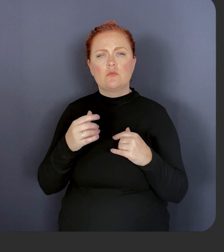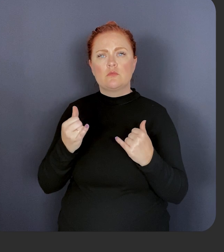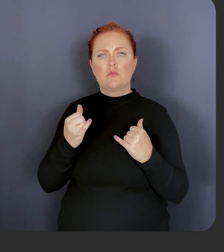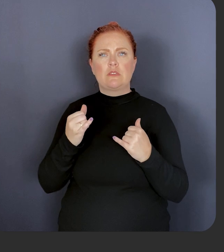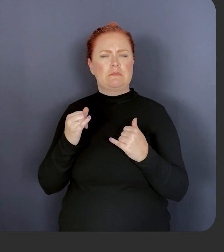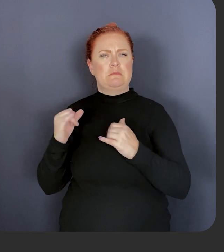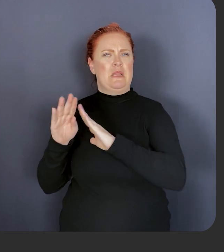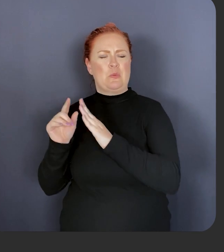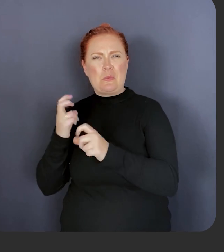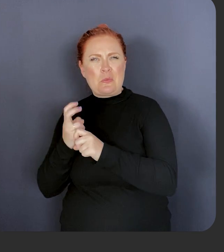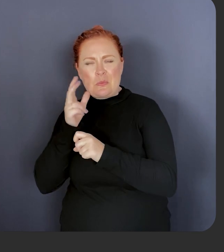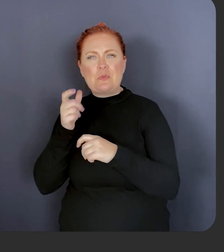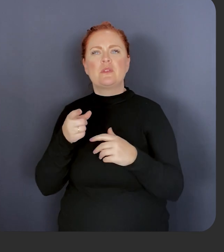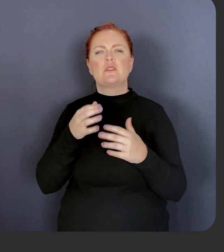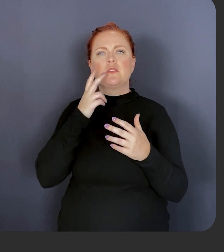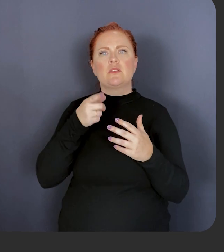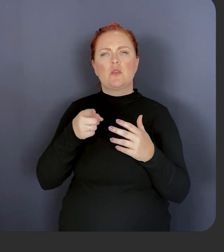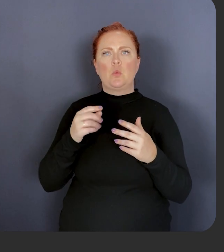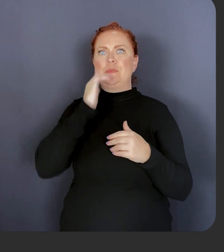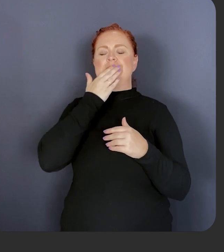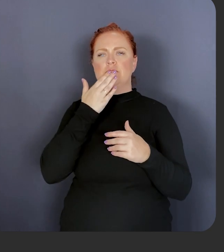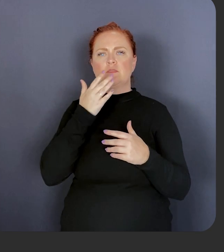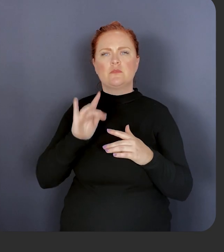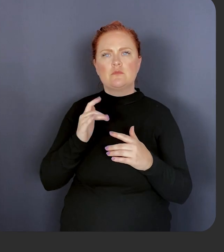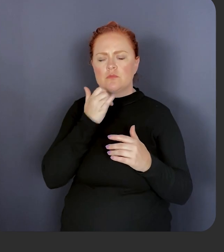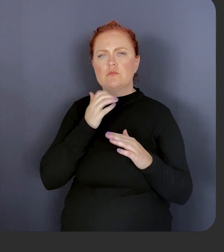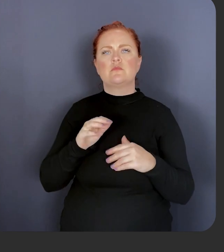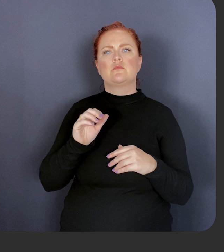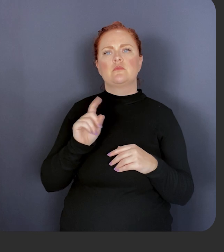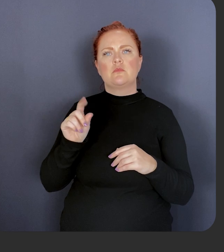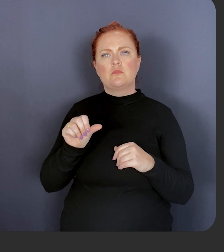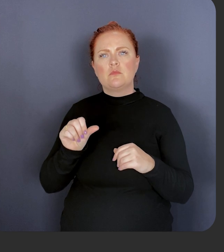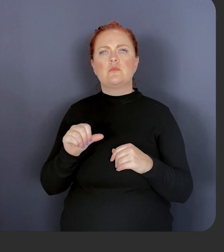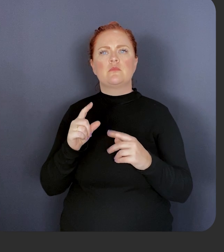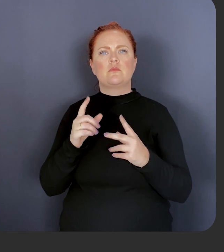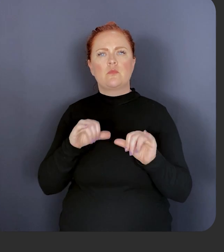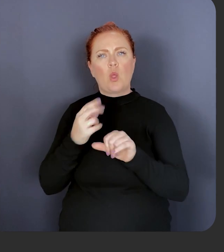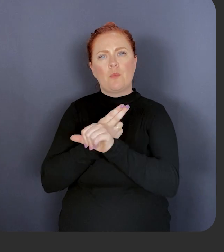To click this button, press Control-- this slide is skipped in slideshow mode. Oops. Purchase-- purchase 11 dumplings in the color gold. Comment resolved.